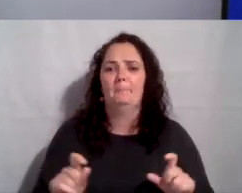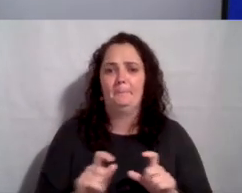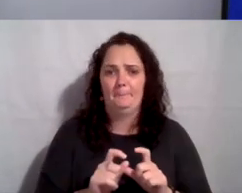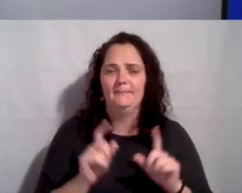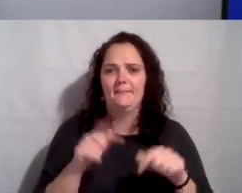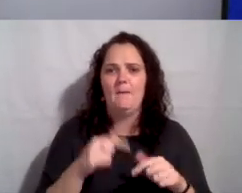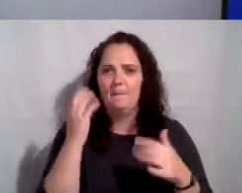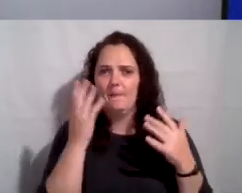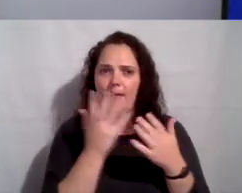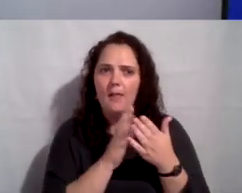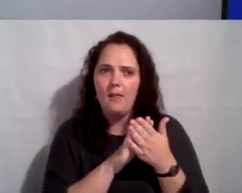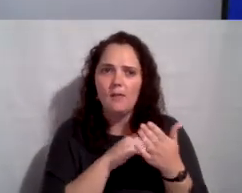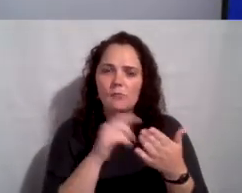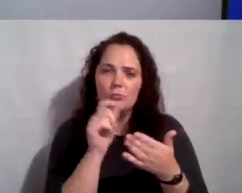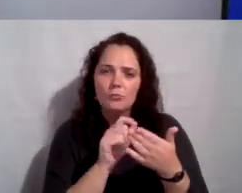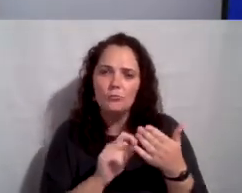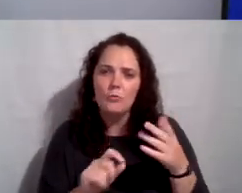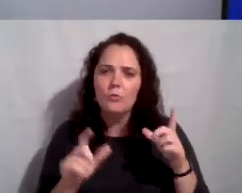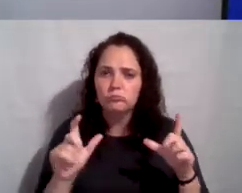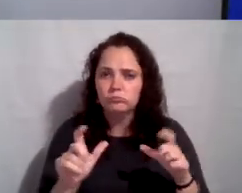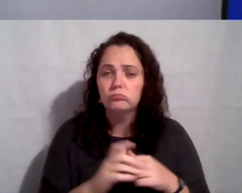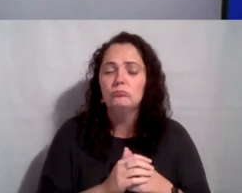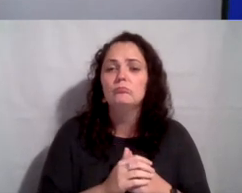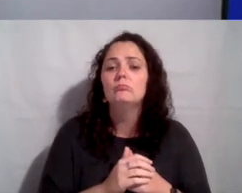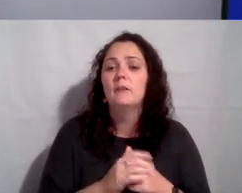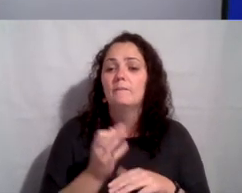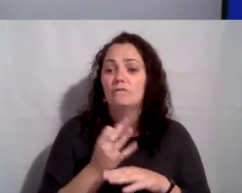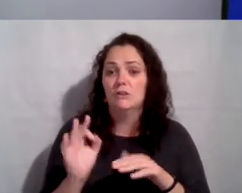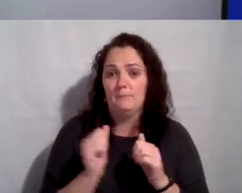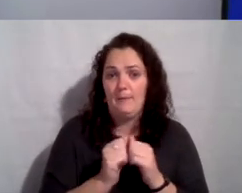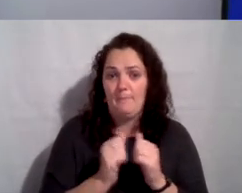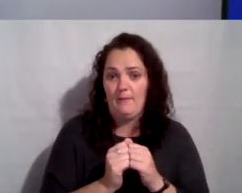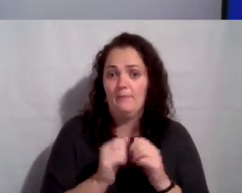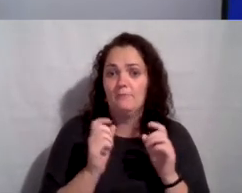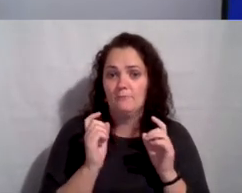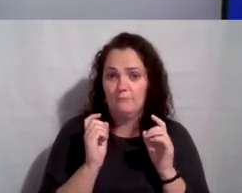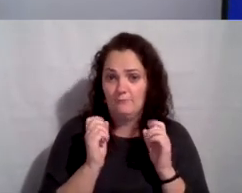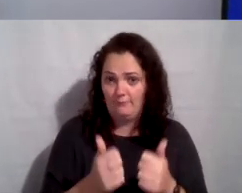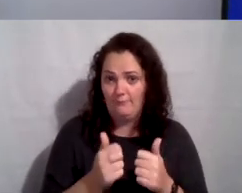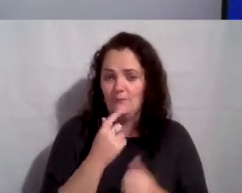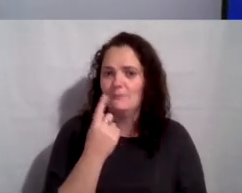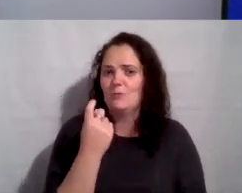to think about the composition of your drawing as well. Get that fresh sheet of paper set up and let's go for one more drawing and I’m going to get a